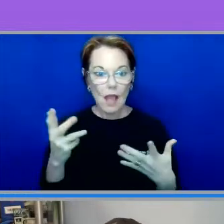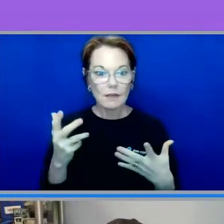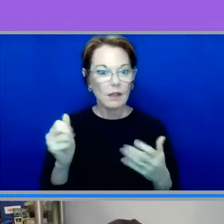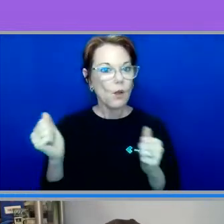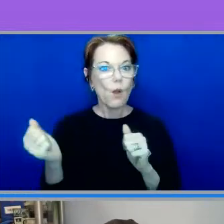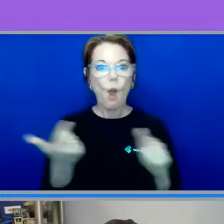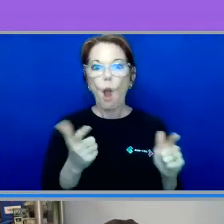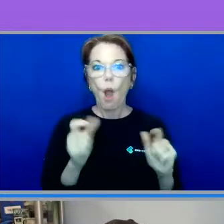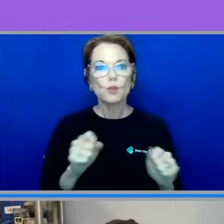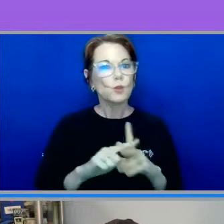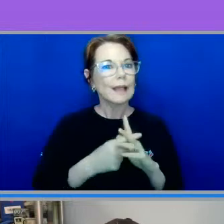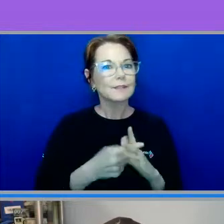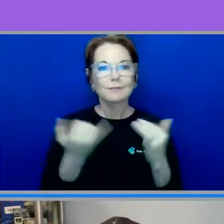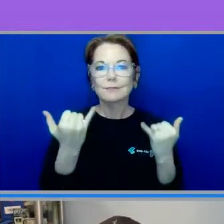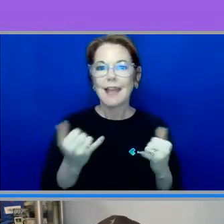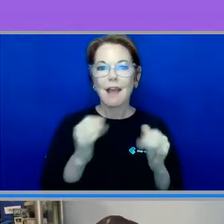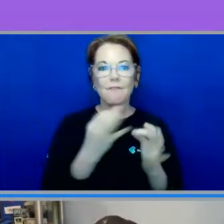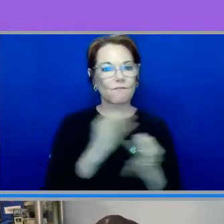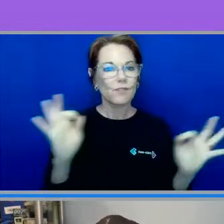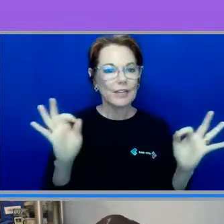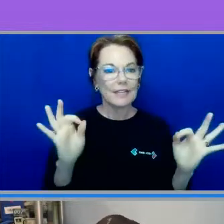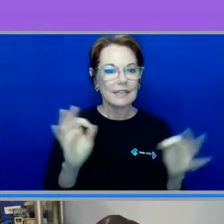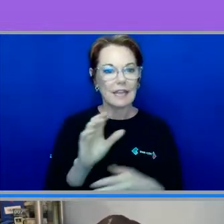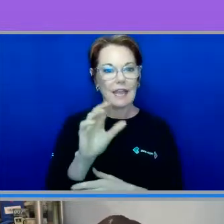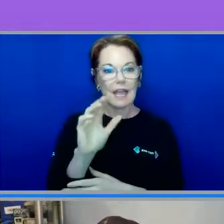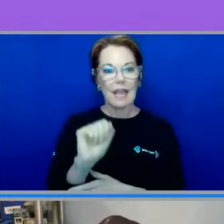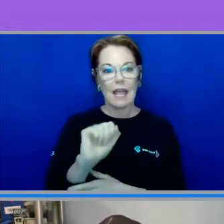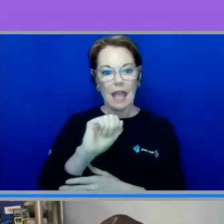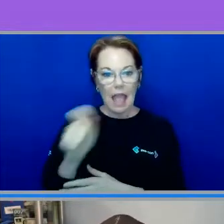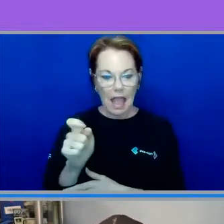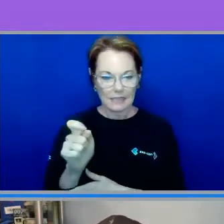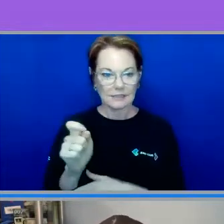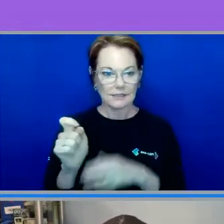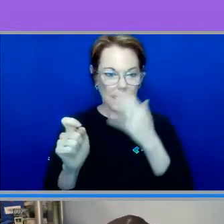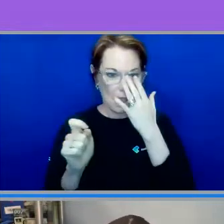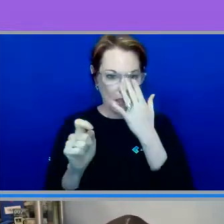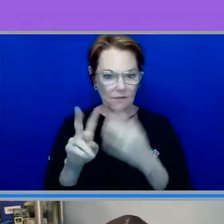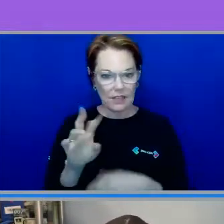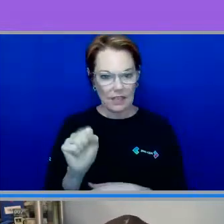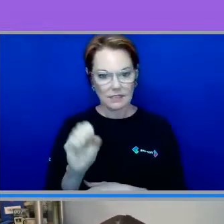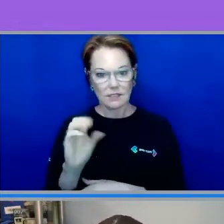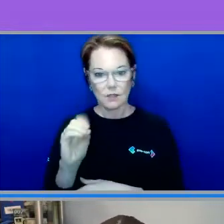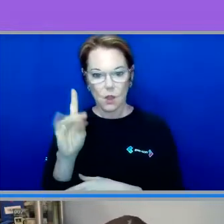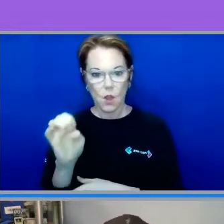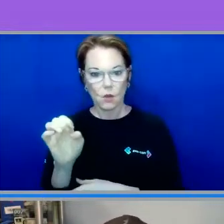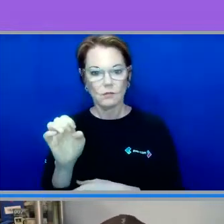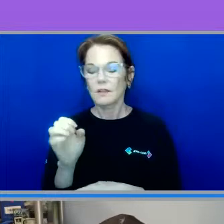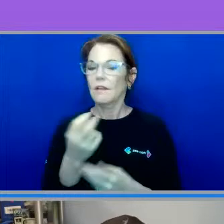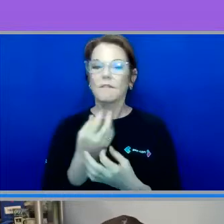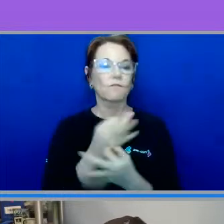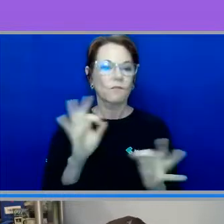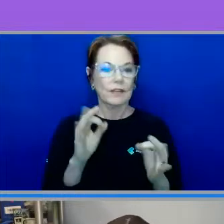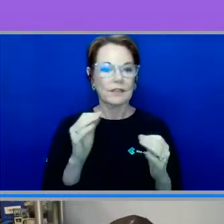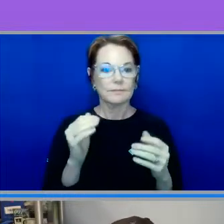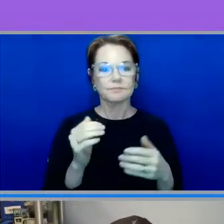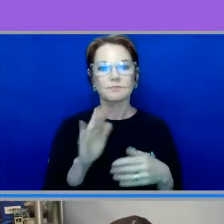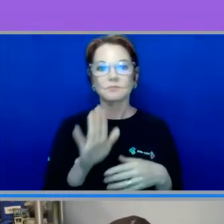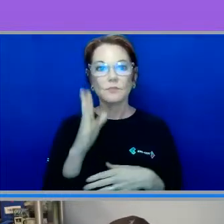these tools for free. Ax accessibility. Linter for VS code is totally free. You can